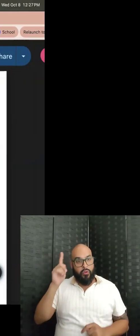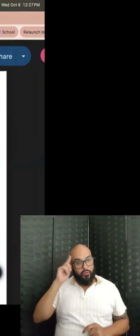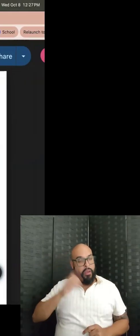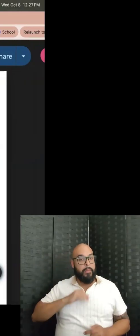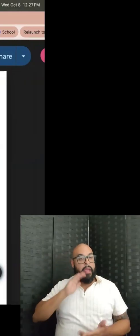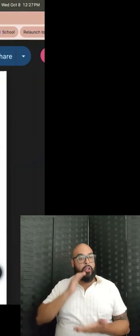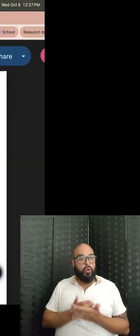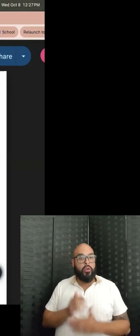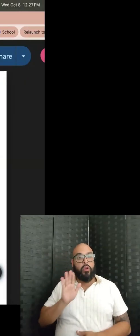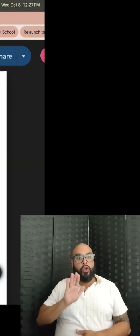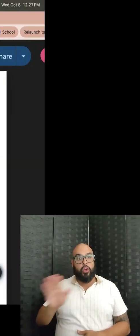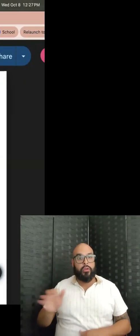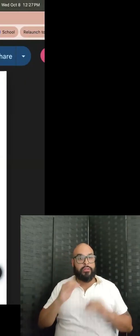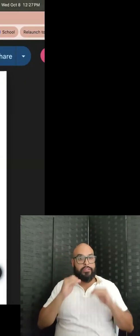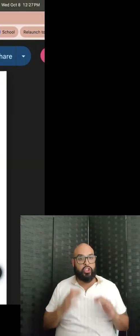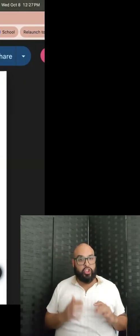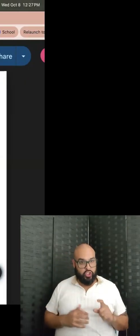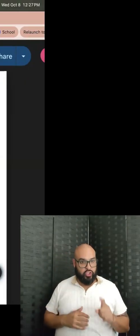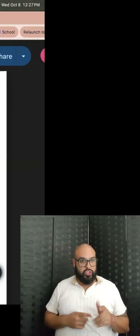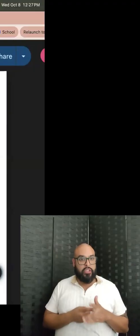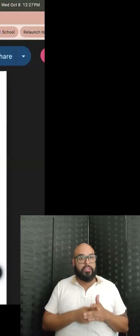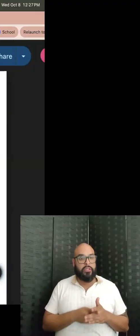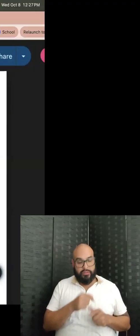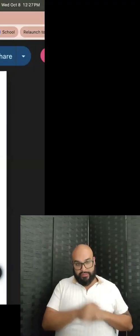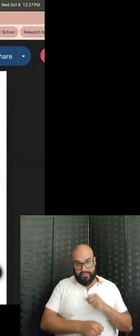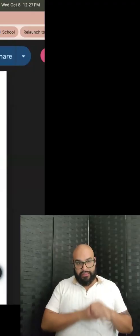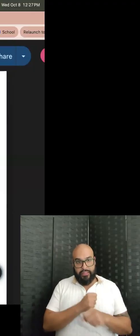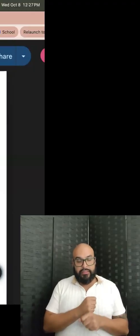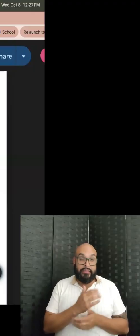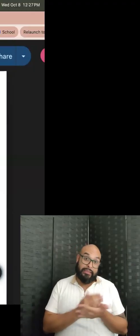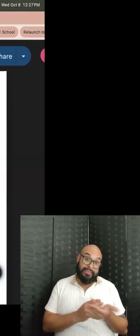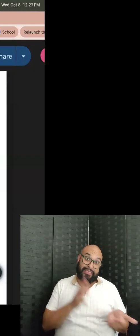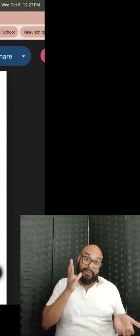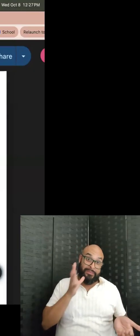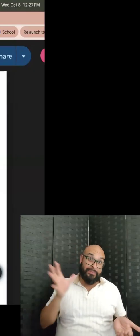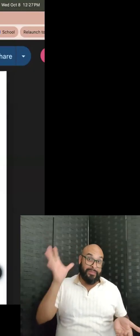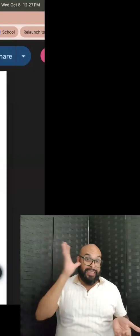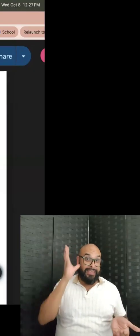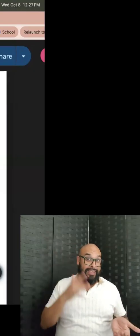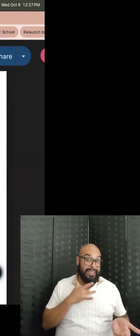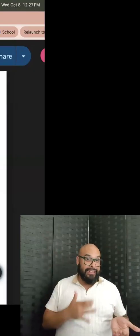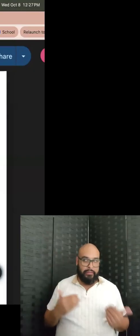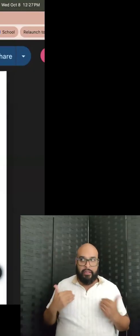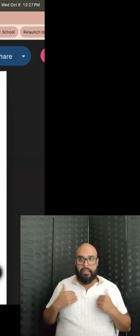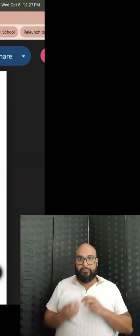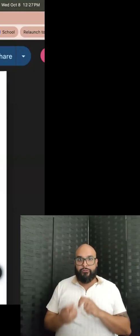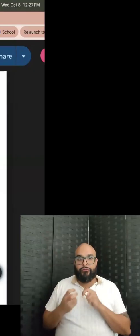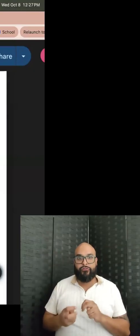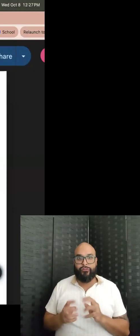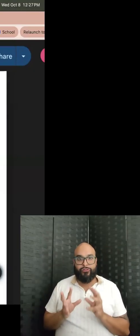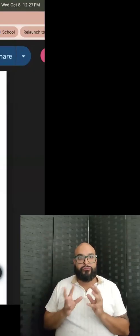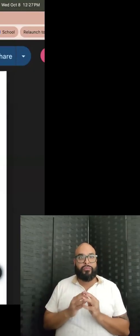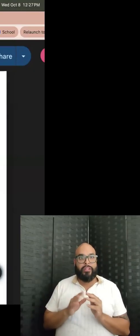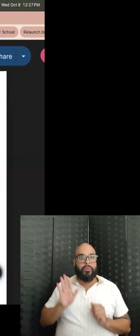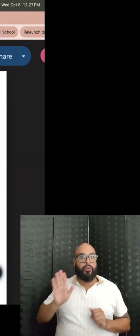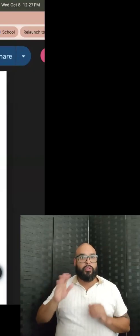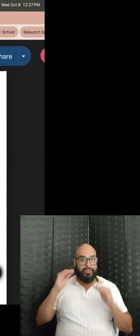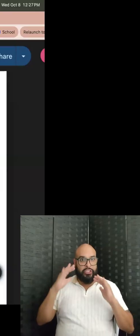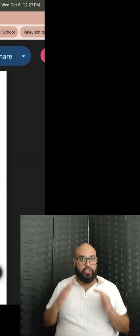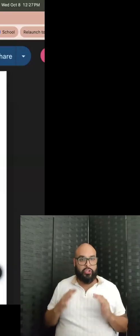As some parents do, I have a meeting with her teachers at the beginning of every year to go over needs and her, the name has been changed, it's been redacted.